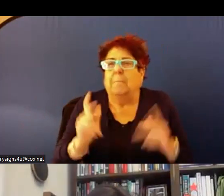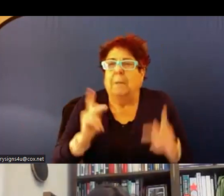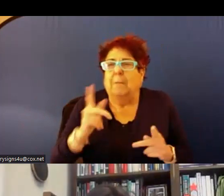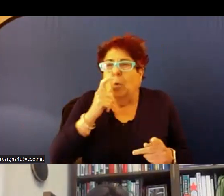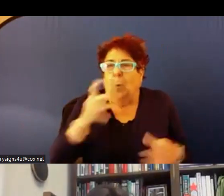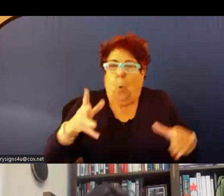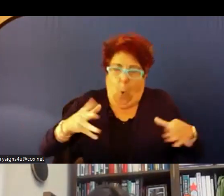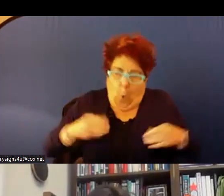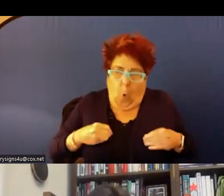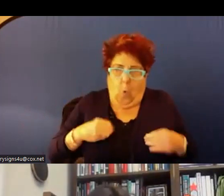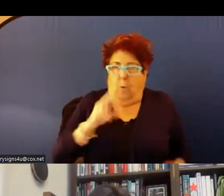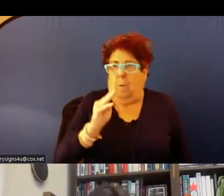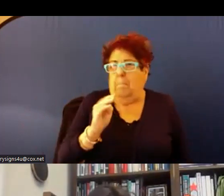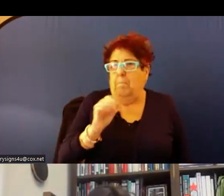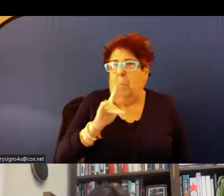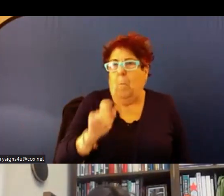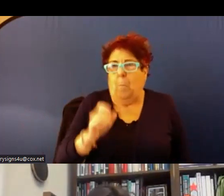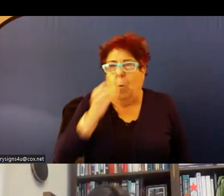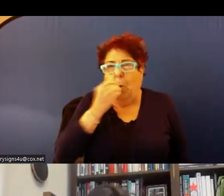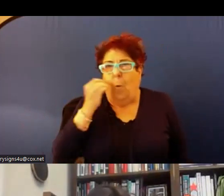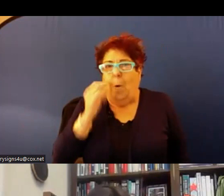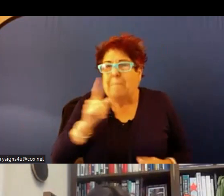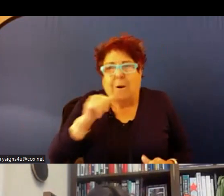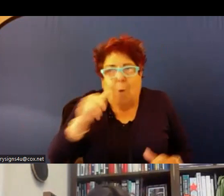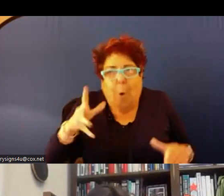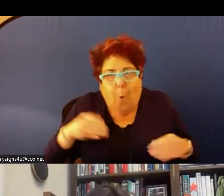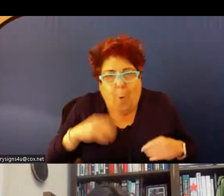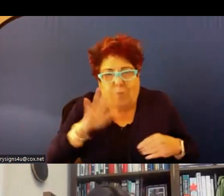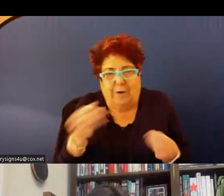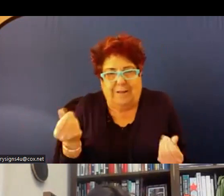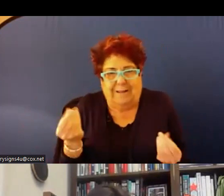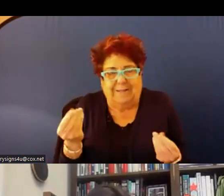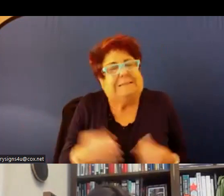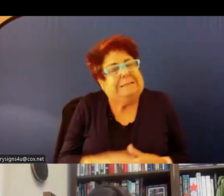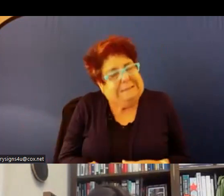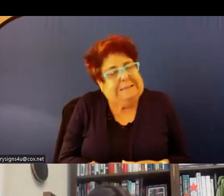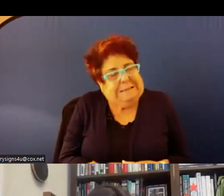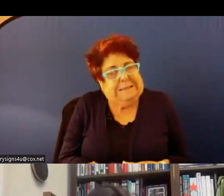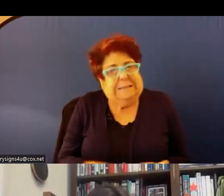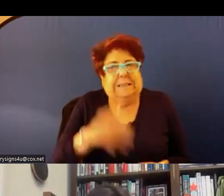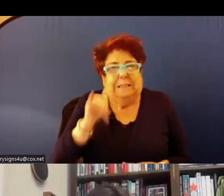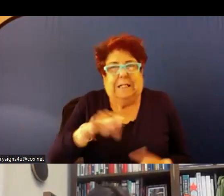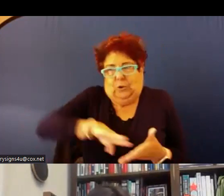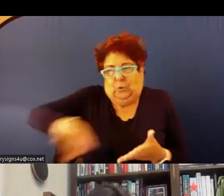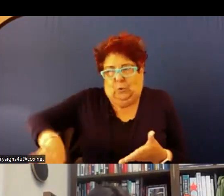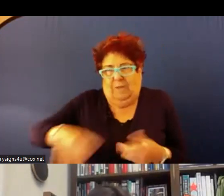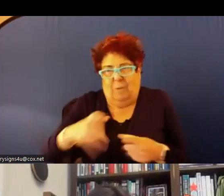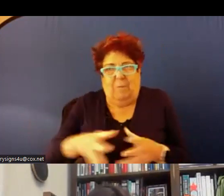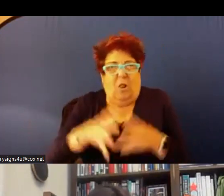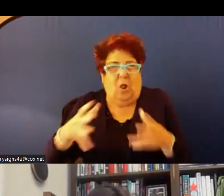on which it sits. That excludes them from a lot of federal and state funding options.